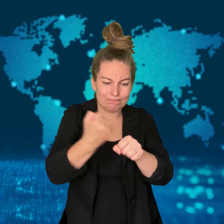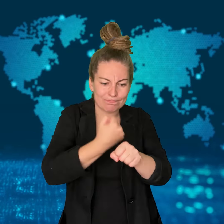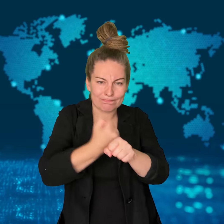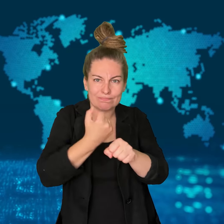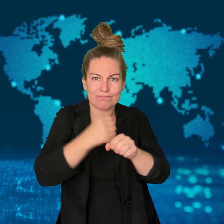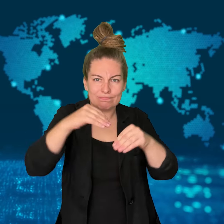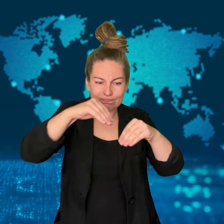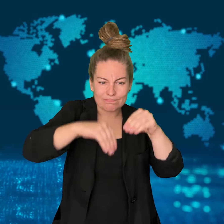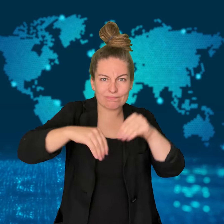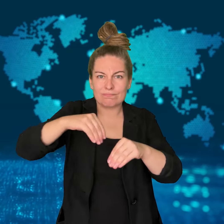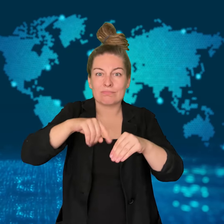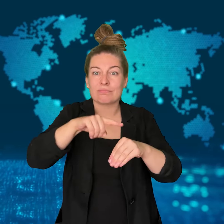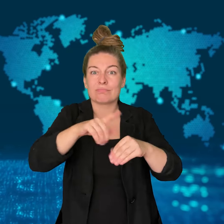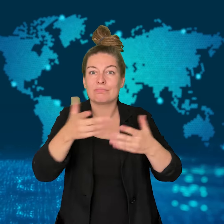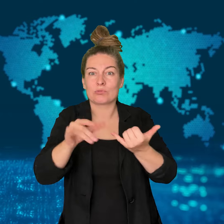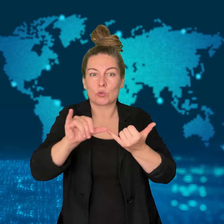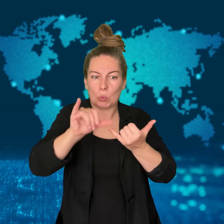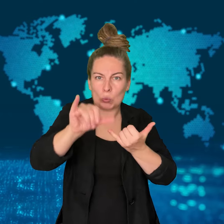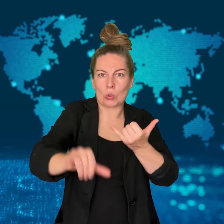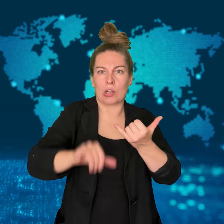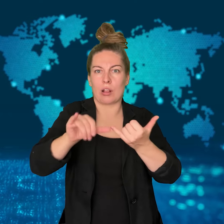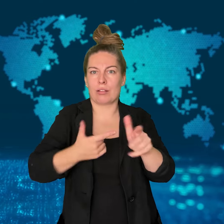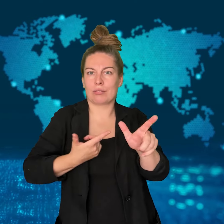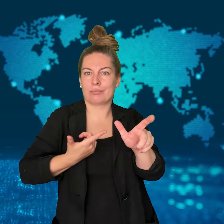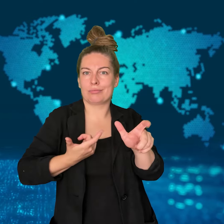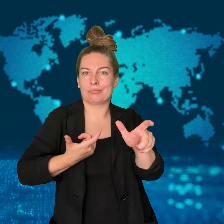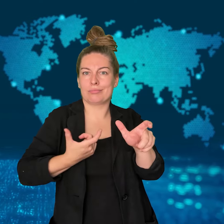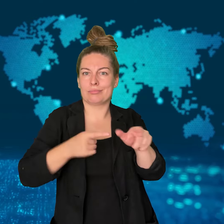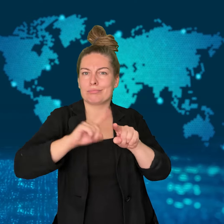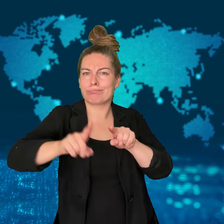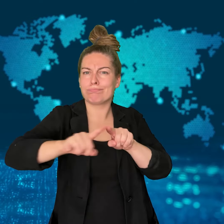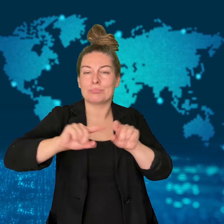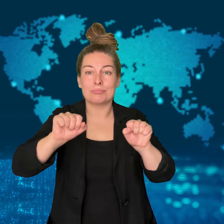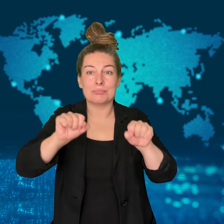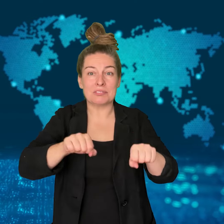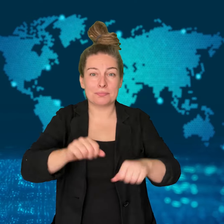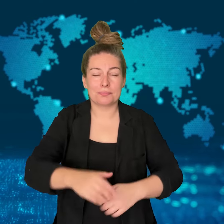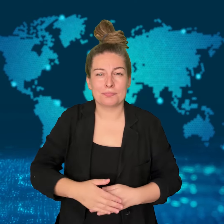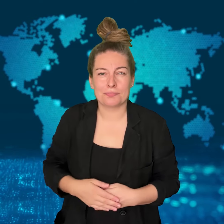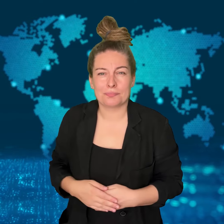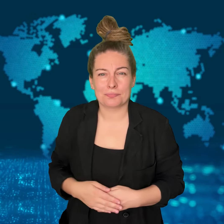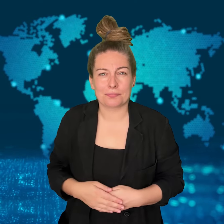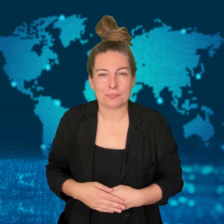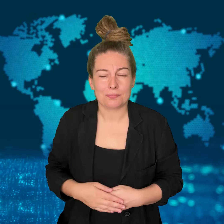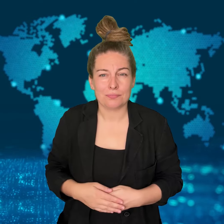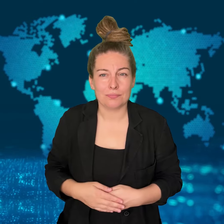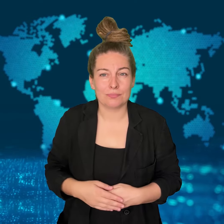It can be used in the development of nuclear weapons.